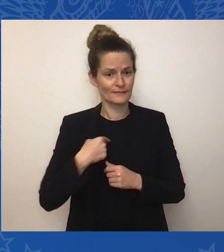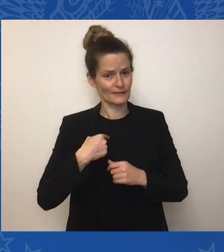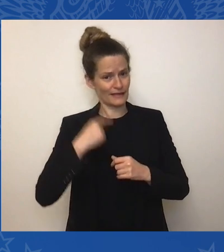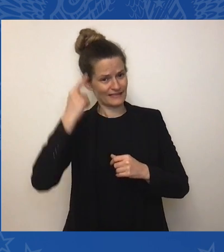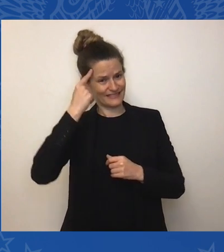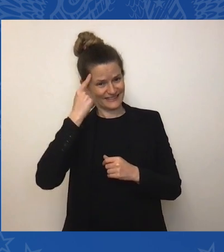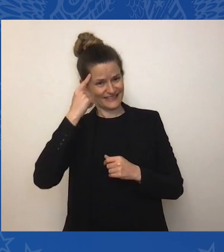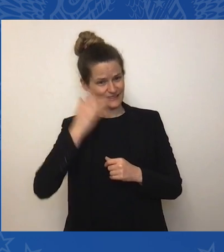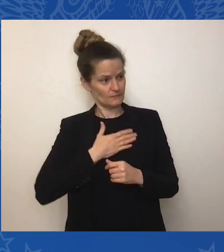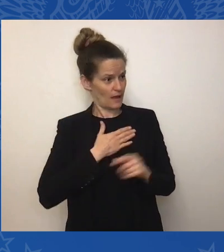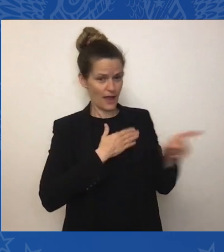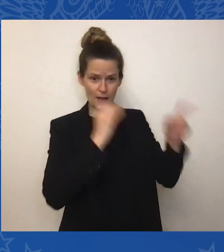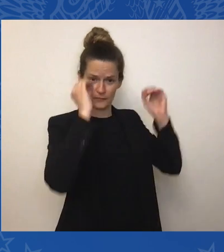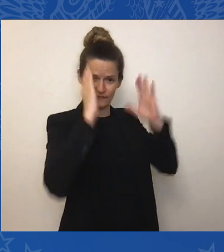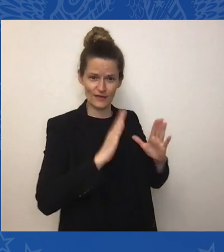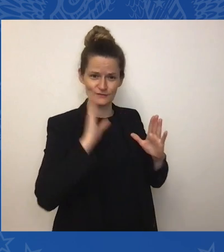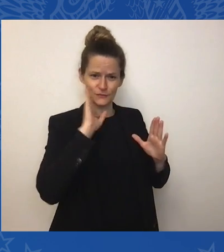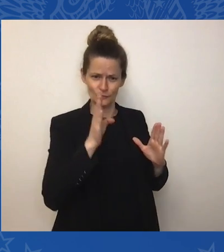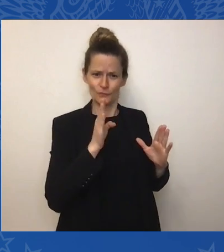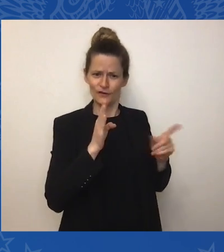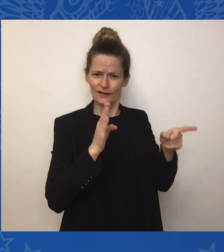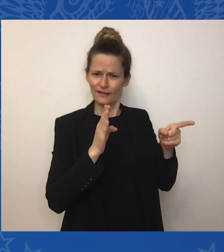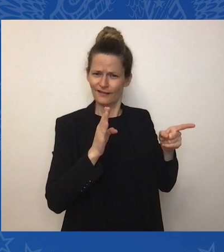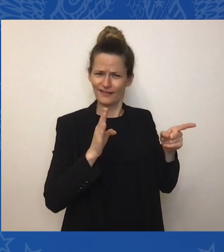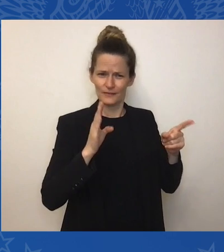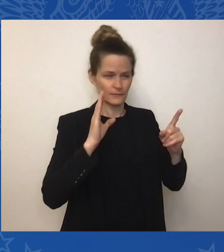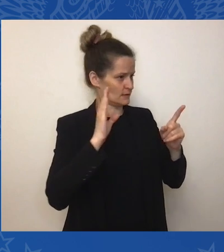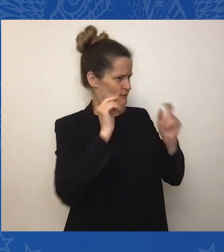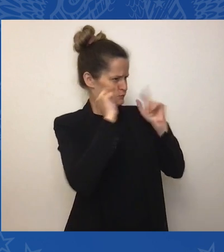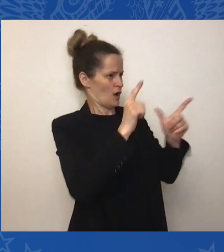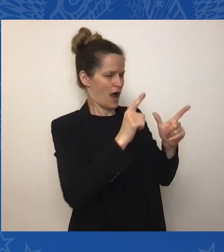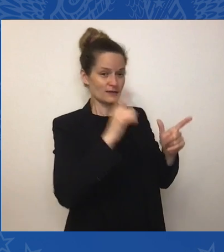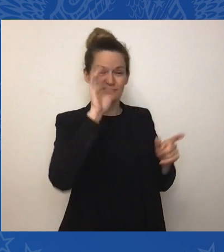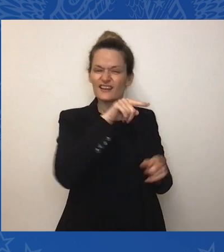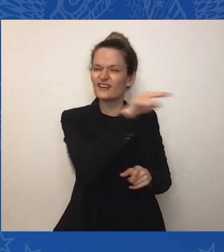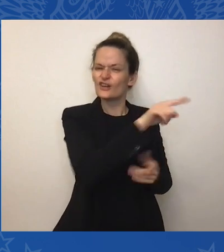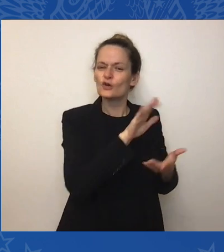Thank you, Tatiana. But no one is more surprised than me.